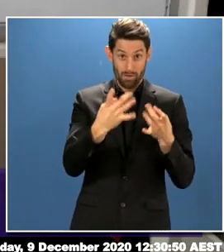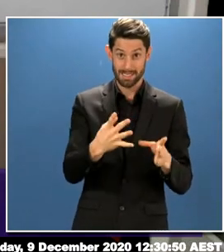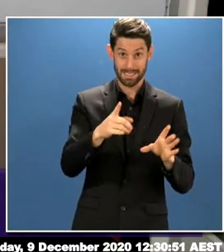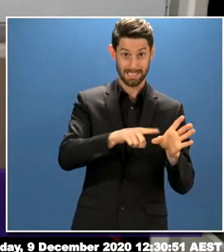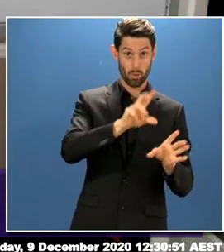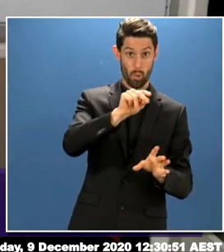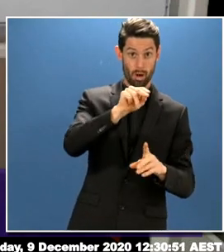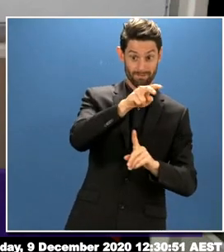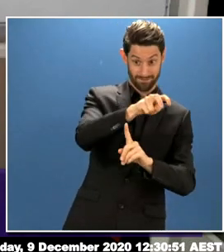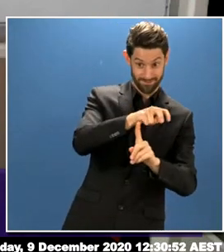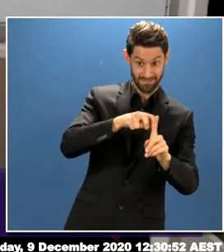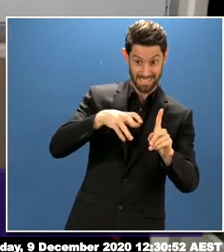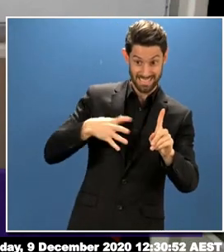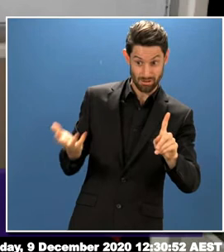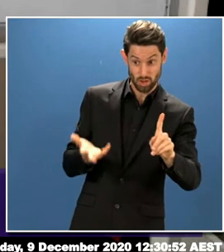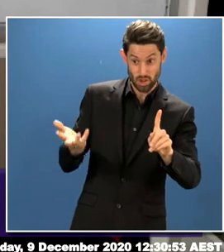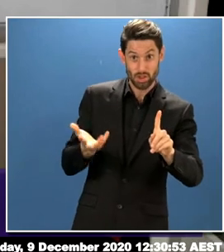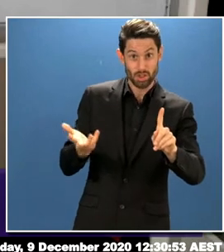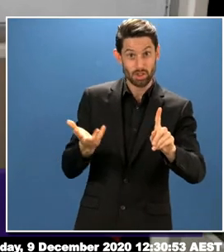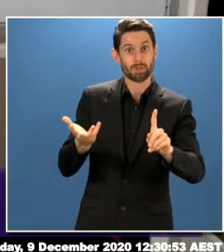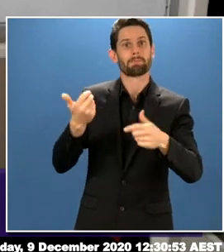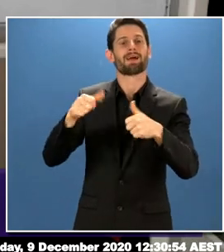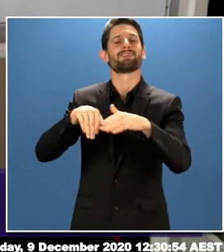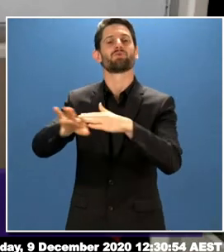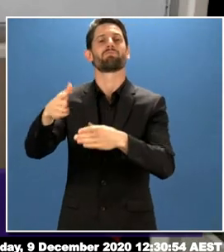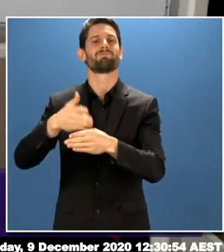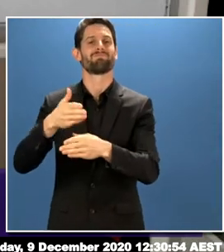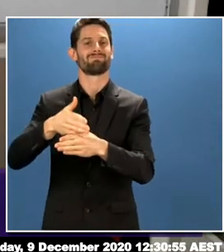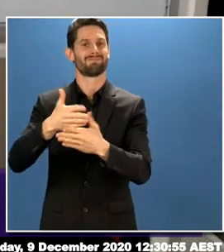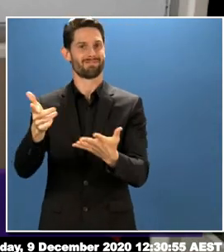they get their open employment position and find their valued place in society.